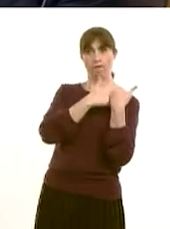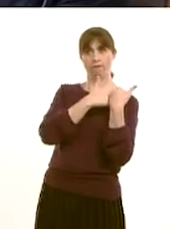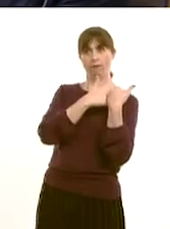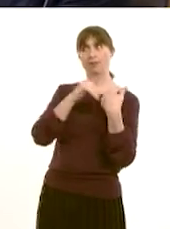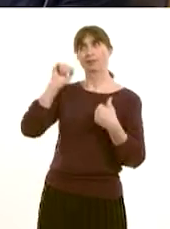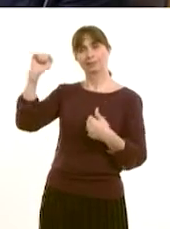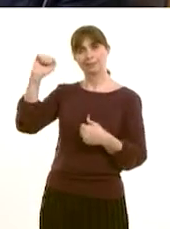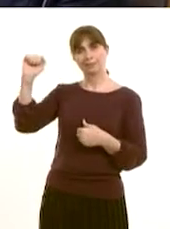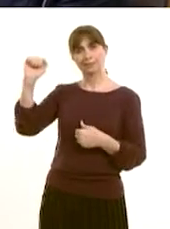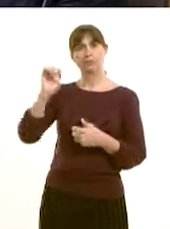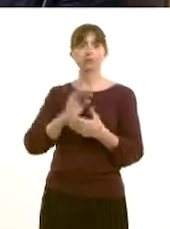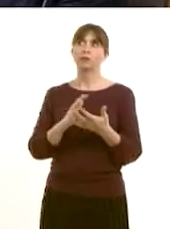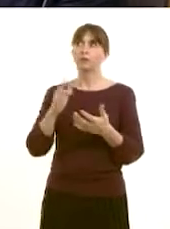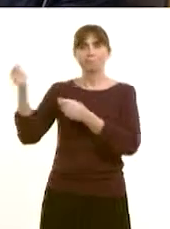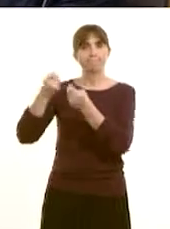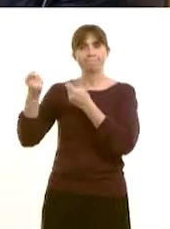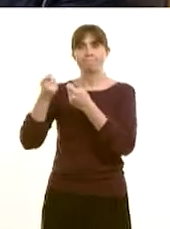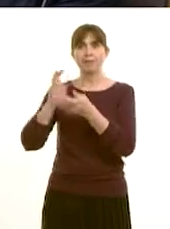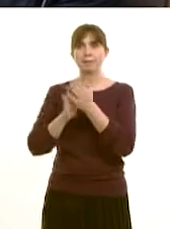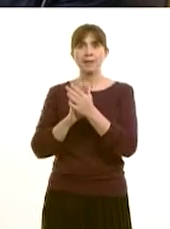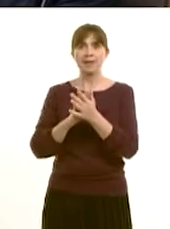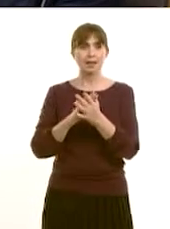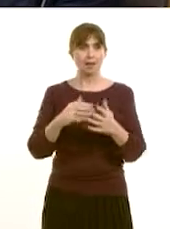Itís unfortunate, because it means we canít have a comprehensive approach to developing